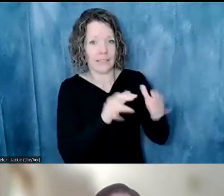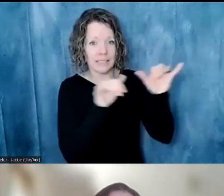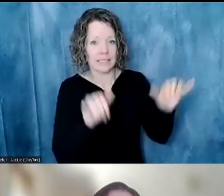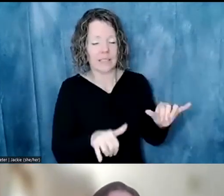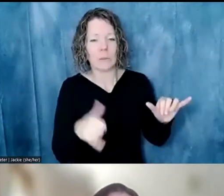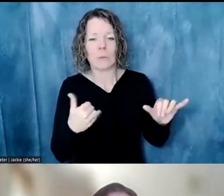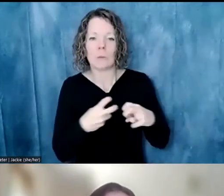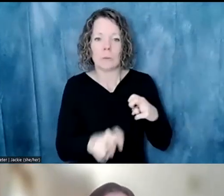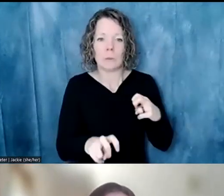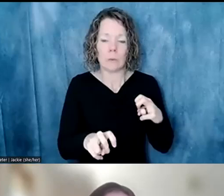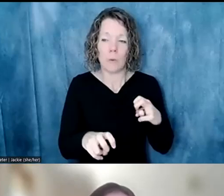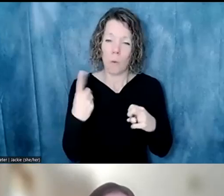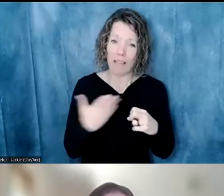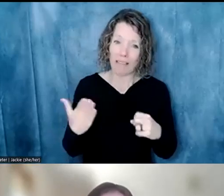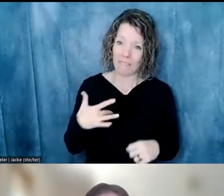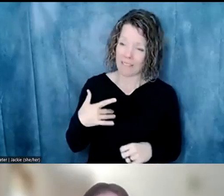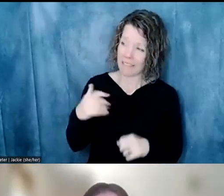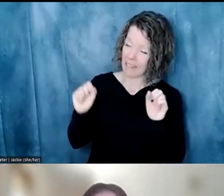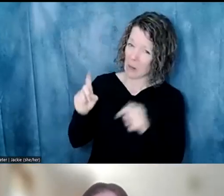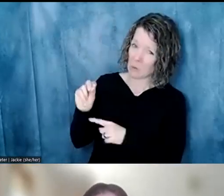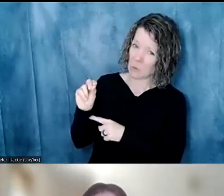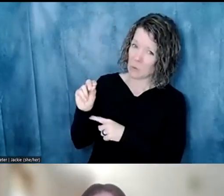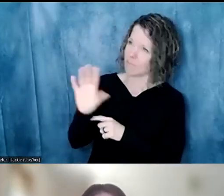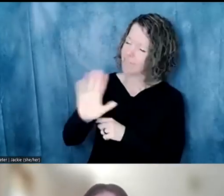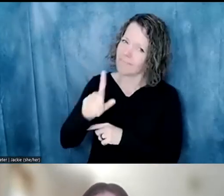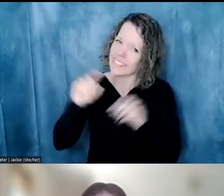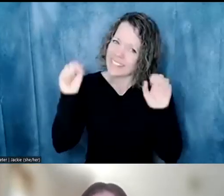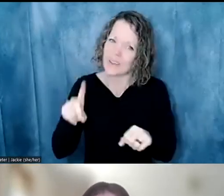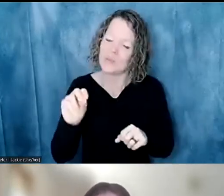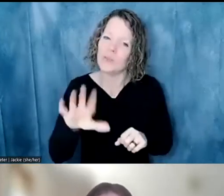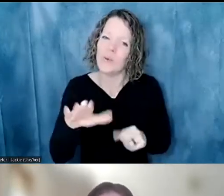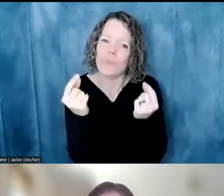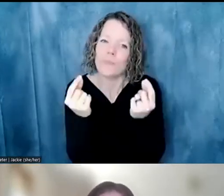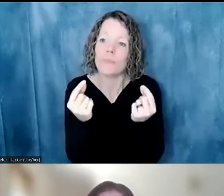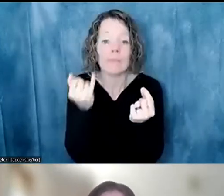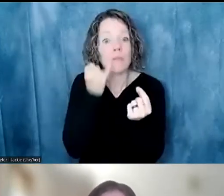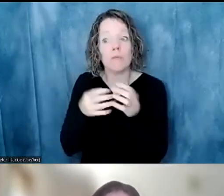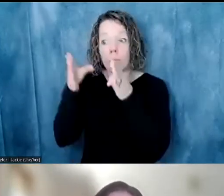but is, is when you are in a position where you're interacting with someone who is